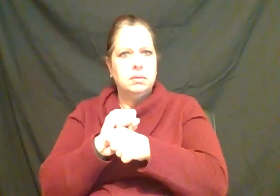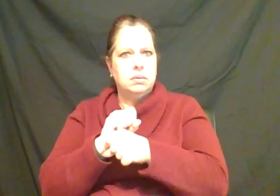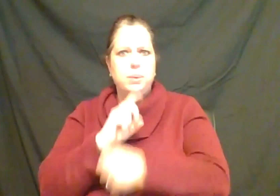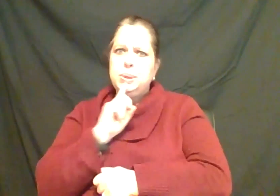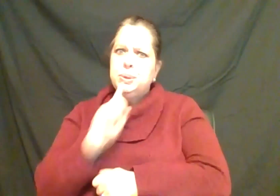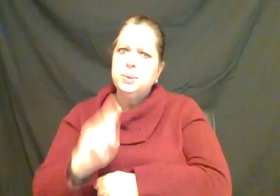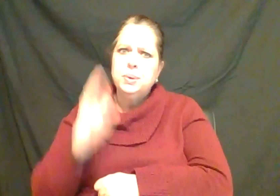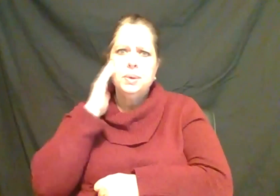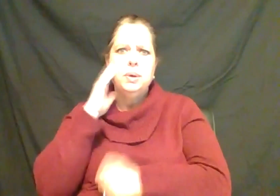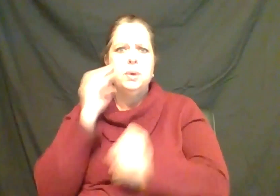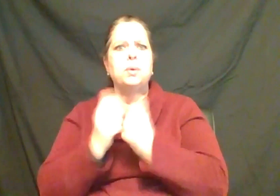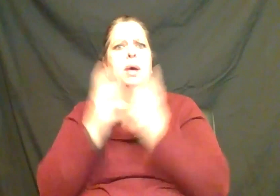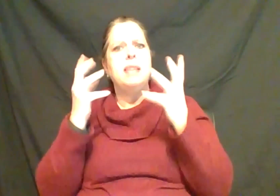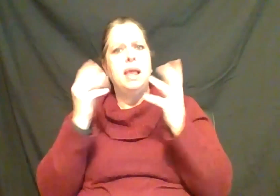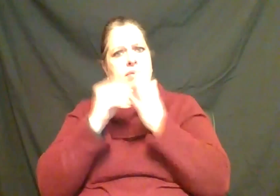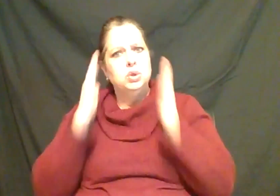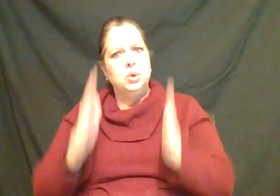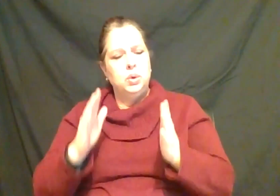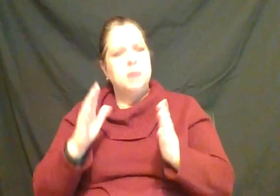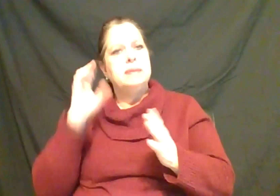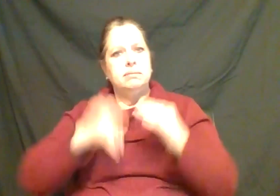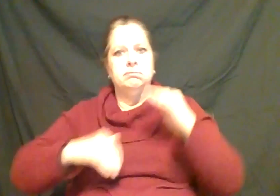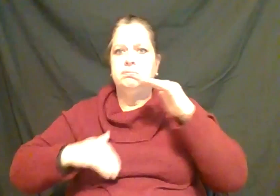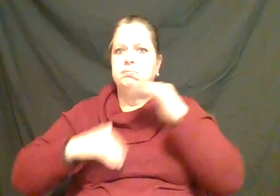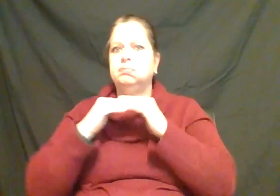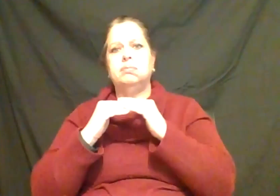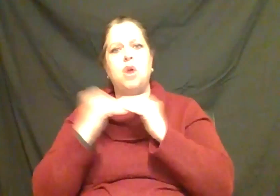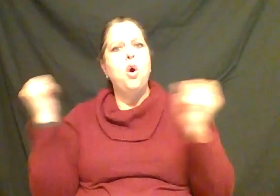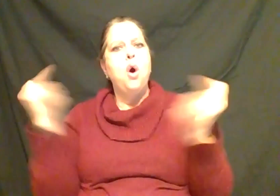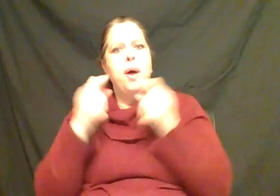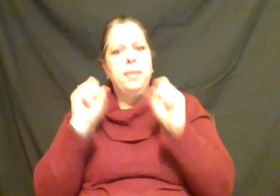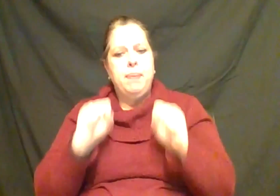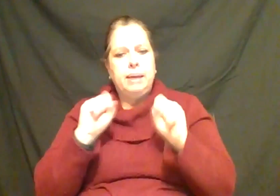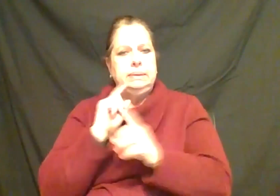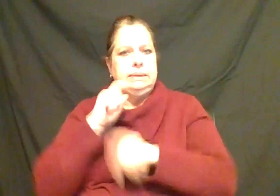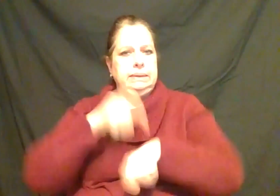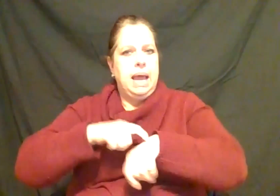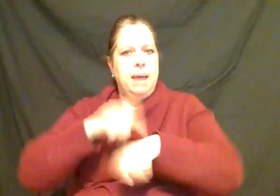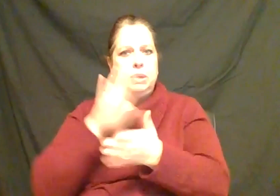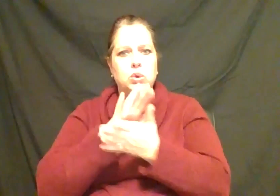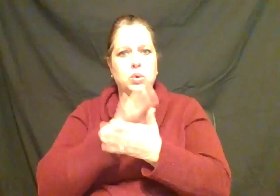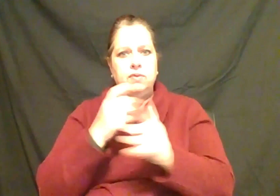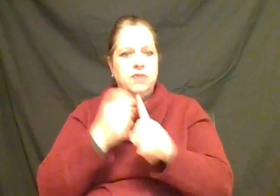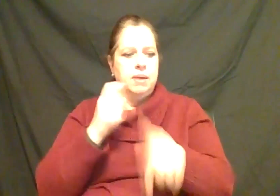of our students have to maximize every moment that they're in school from 7 10 to 2 20 they